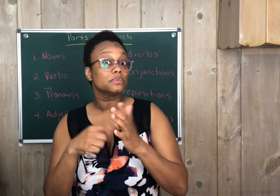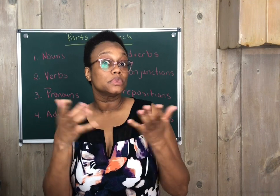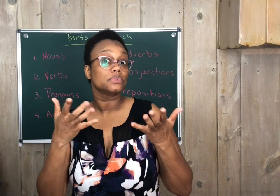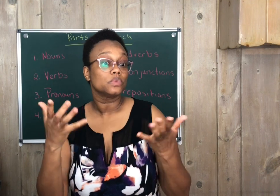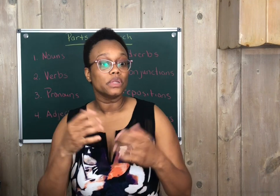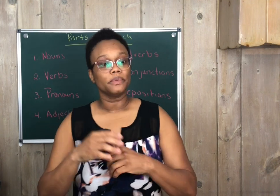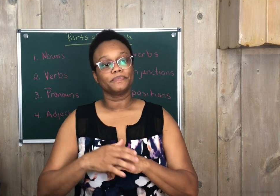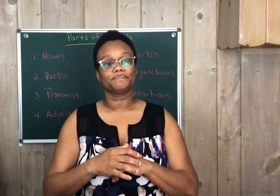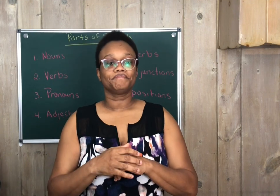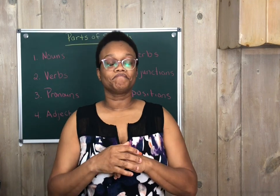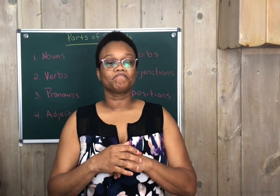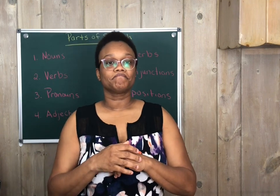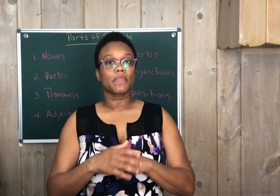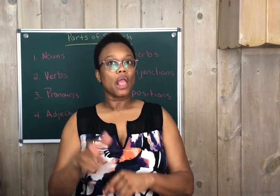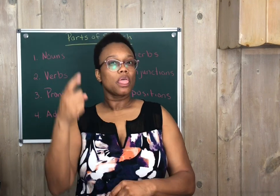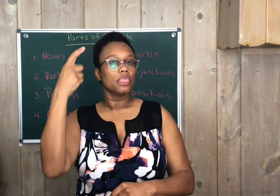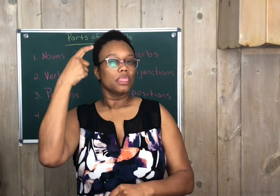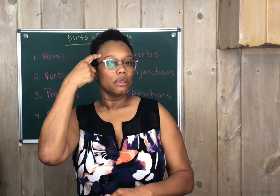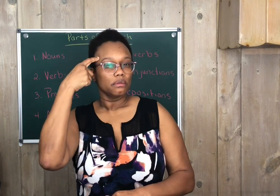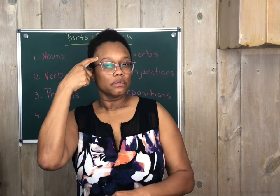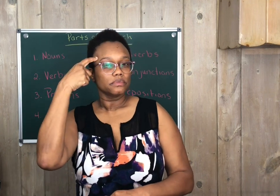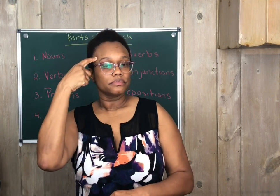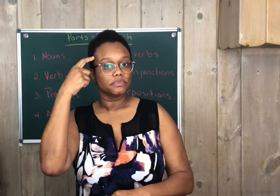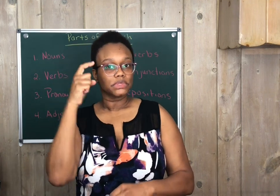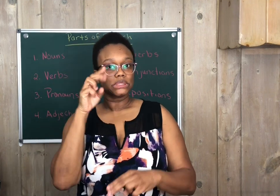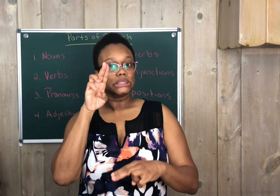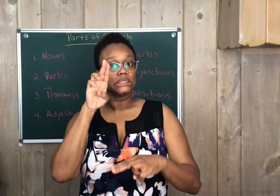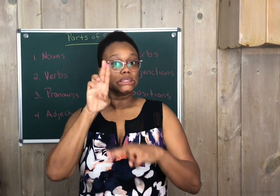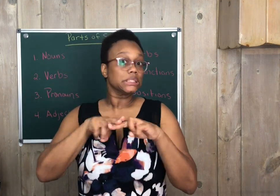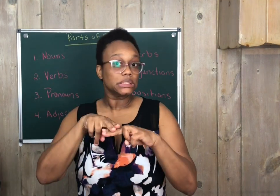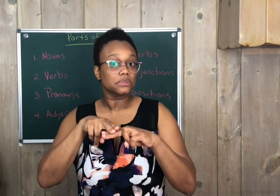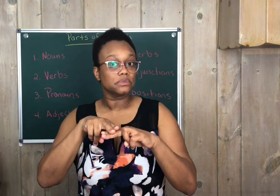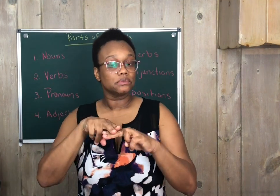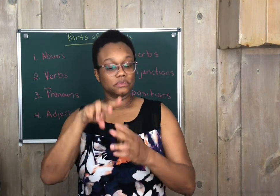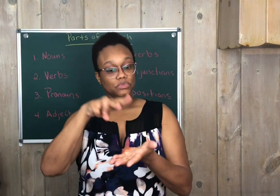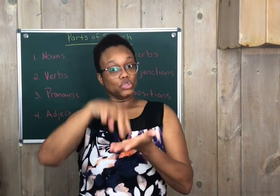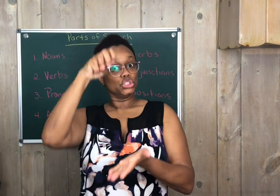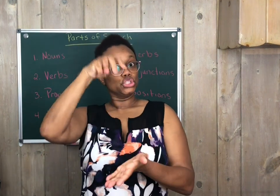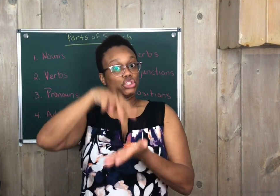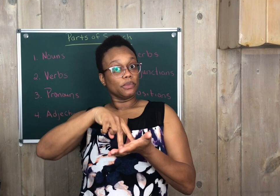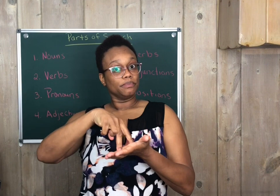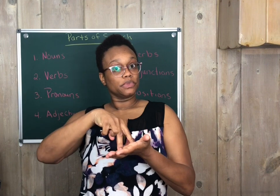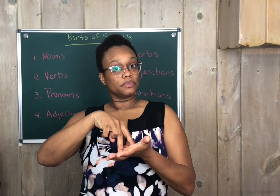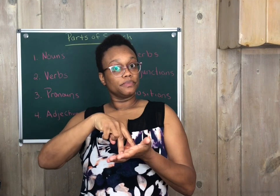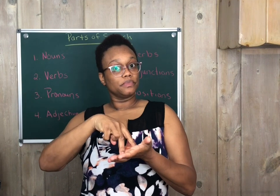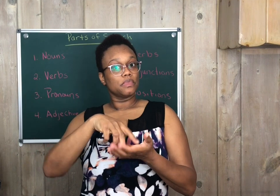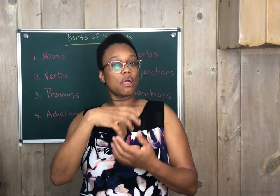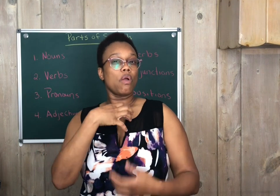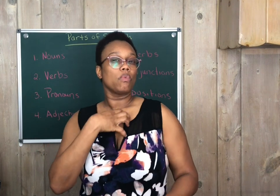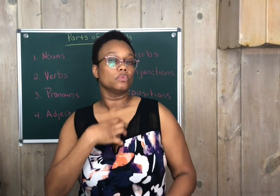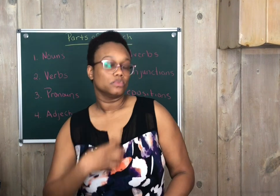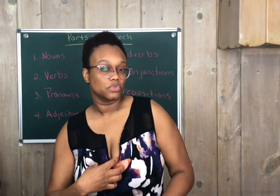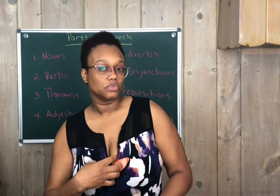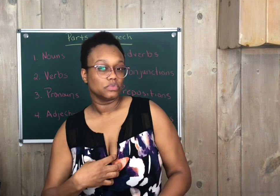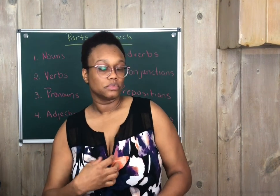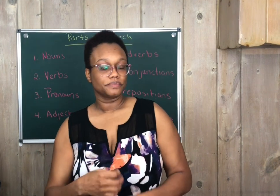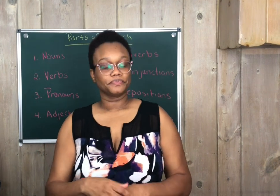For example Think sit jump wish